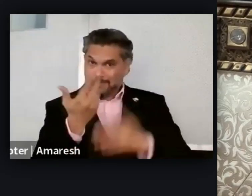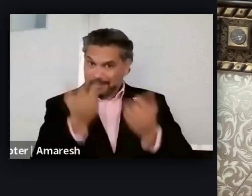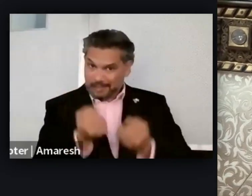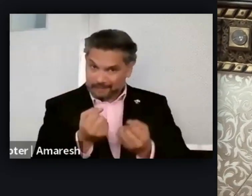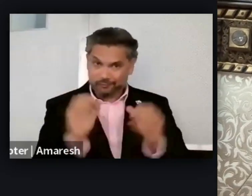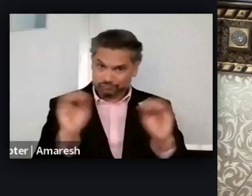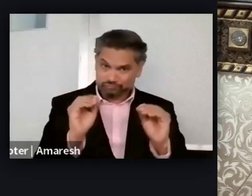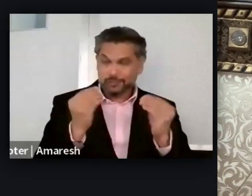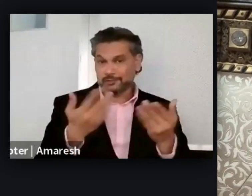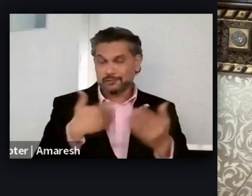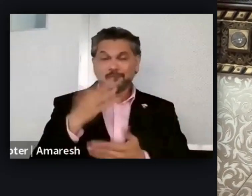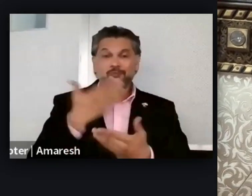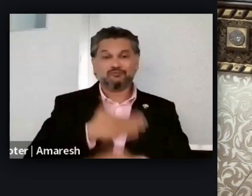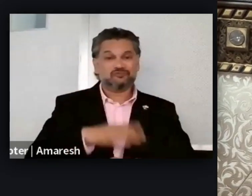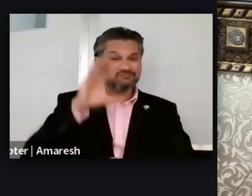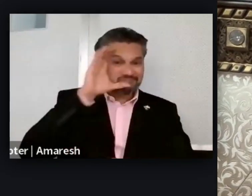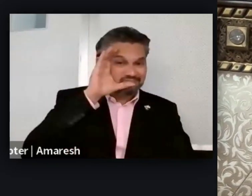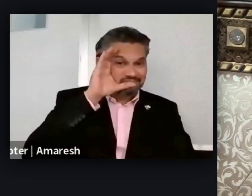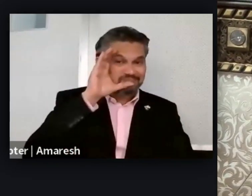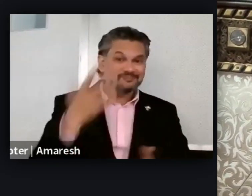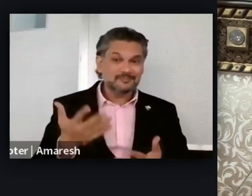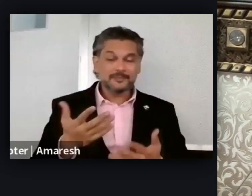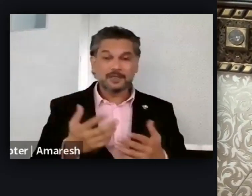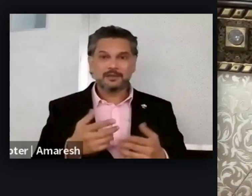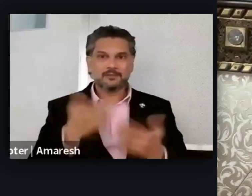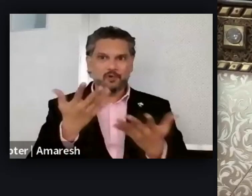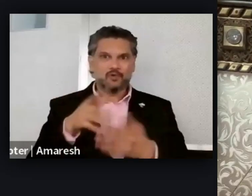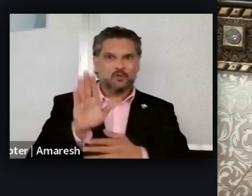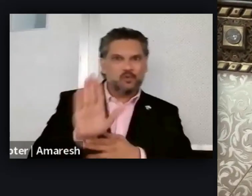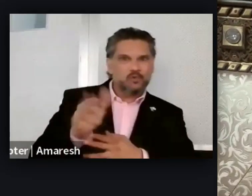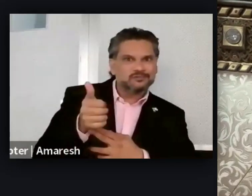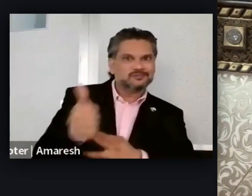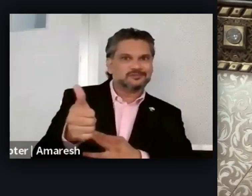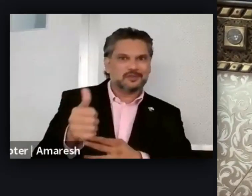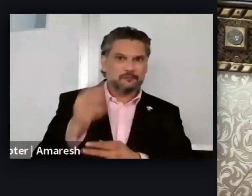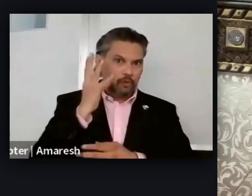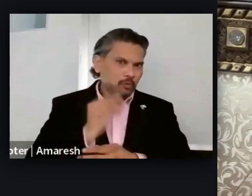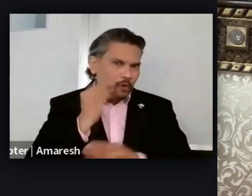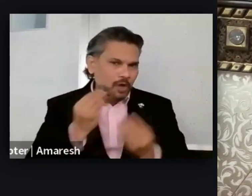Because as they say, as we say, our experiences are more important.